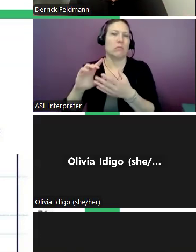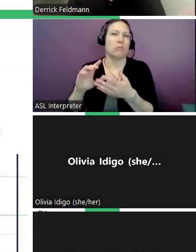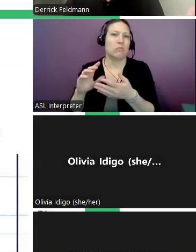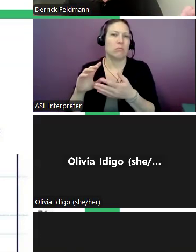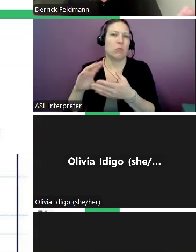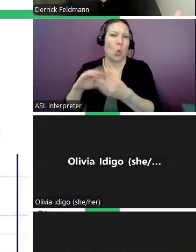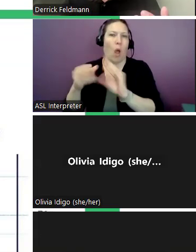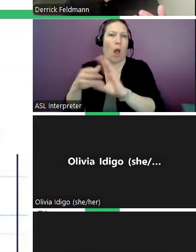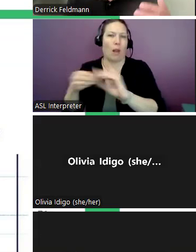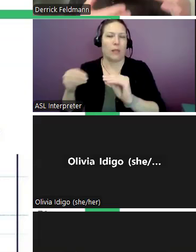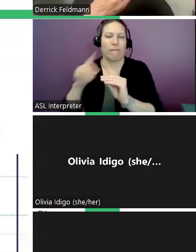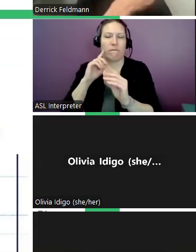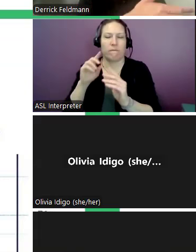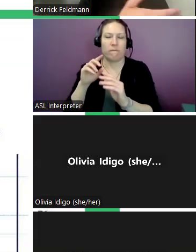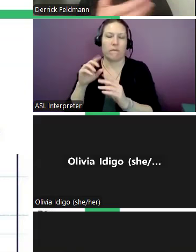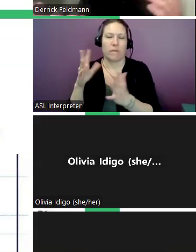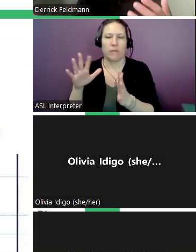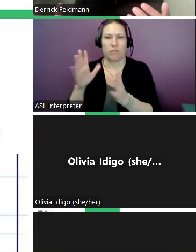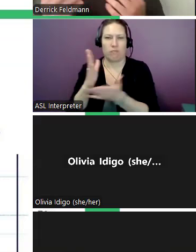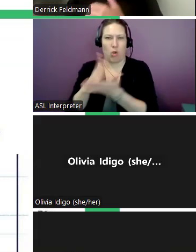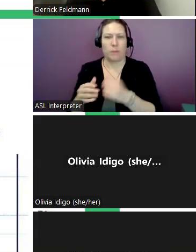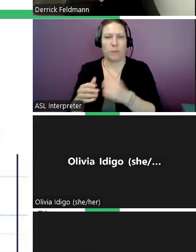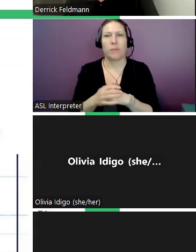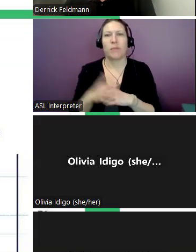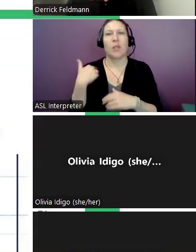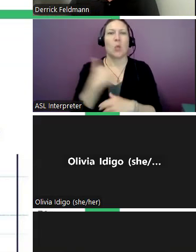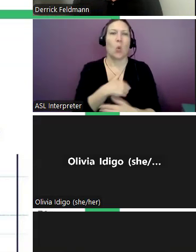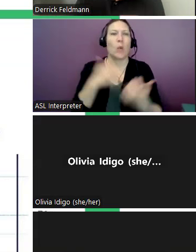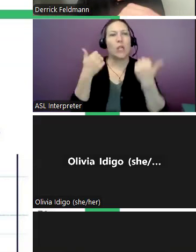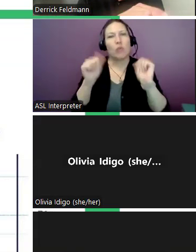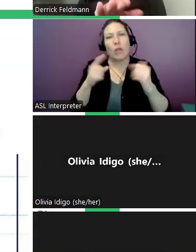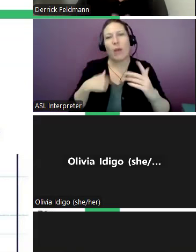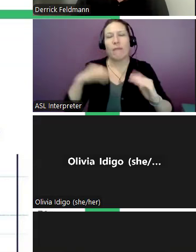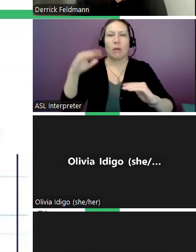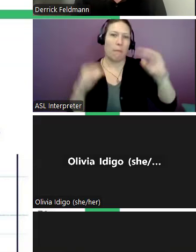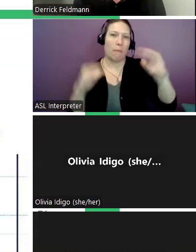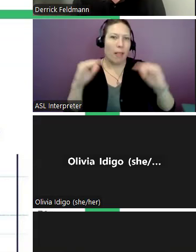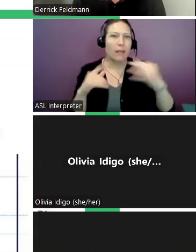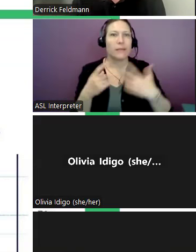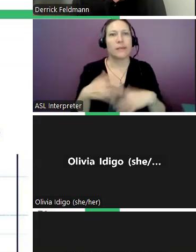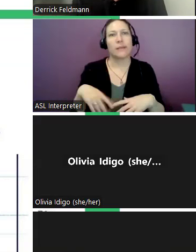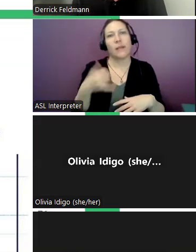We tried to give a balance of saying, well, I would call in or not call in or use potentially.